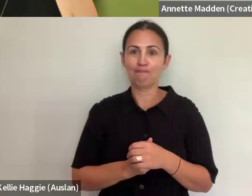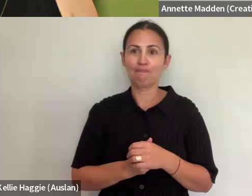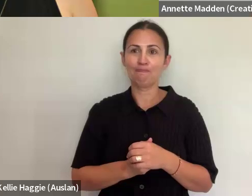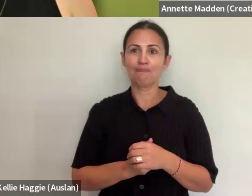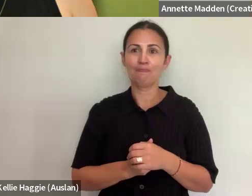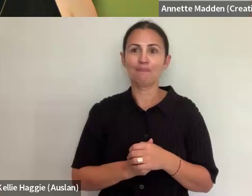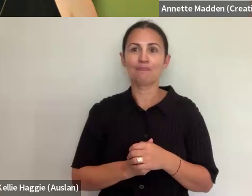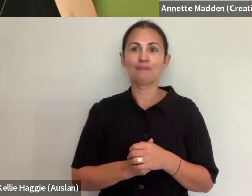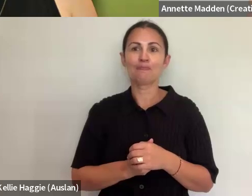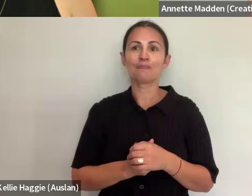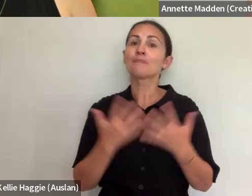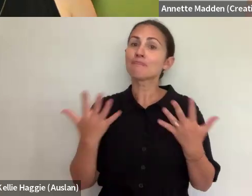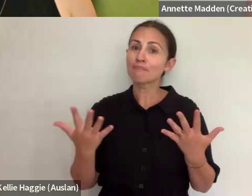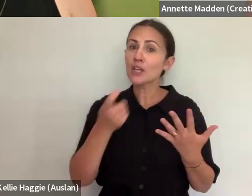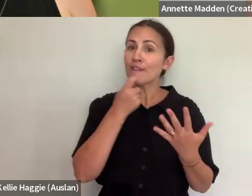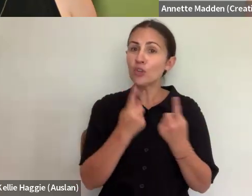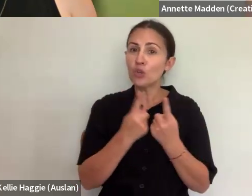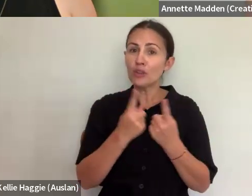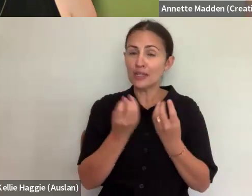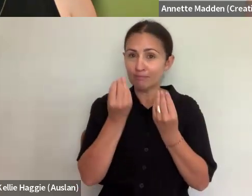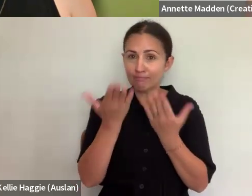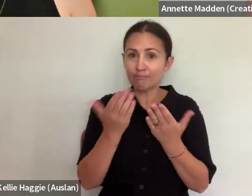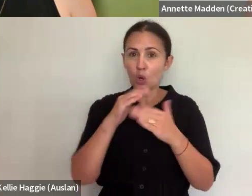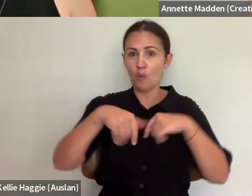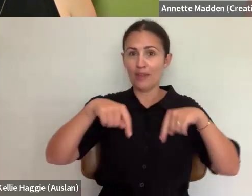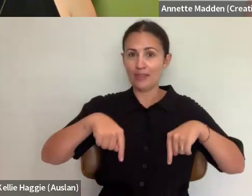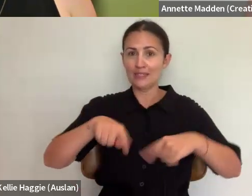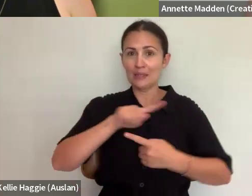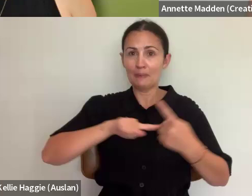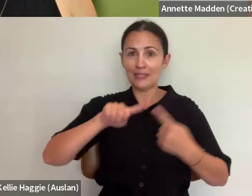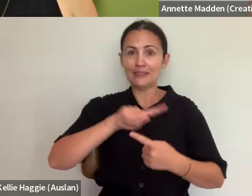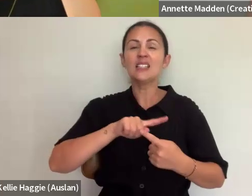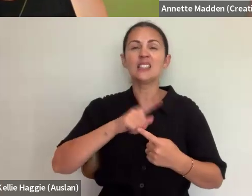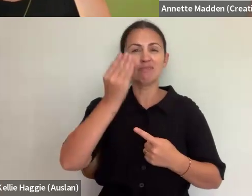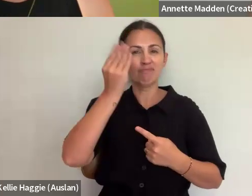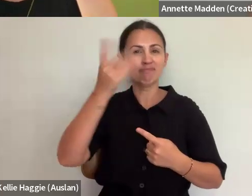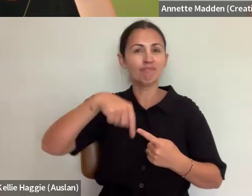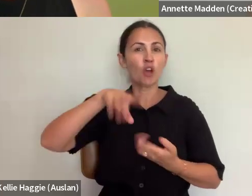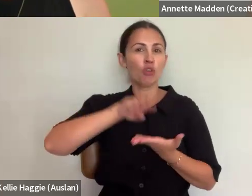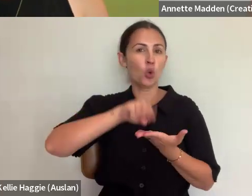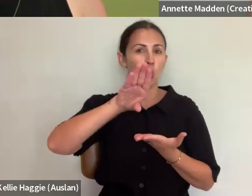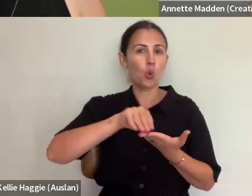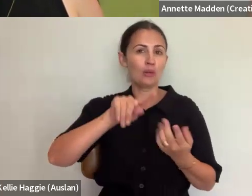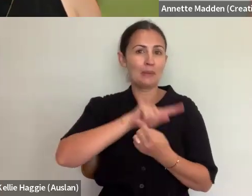have dark rimmed glasses as well and I'm sitting in front of a green panelled wall. >> Thanks Hannah.